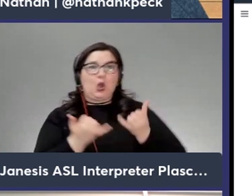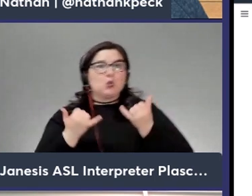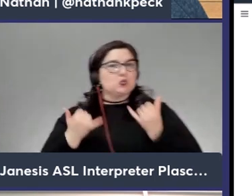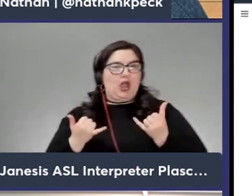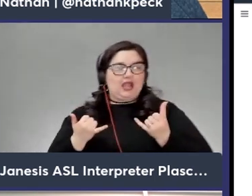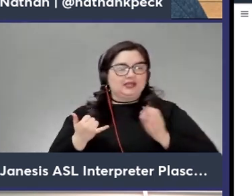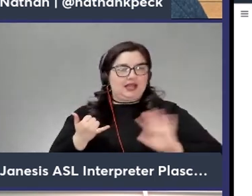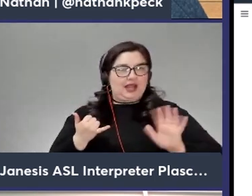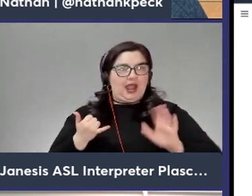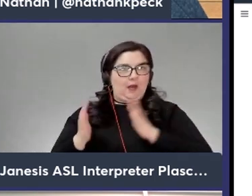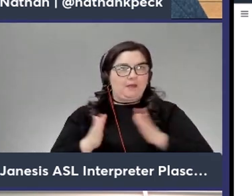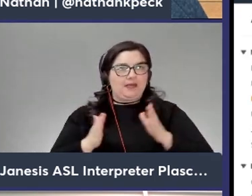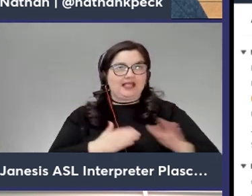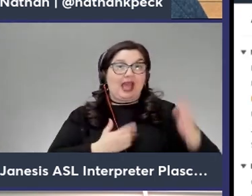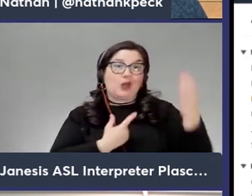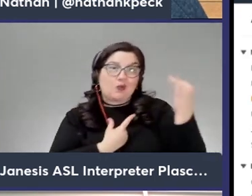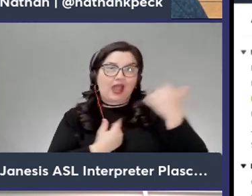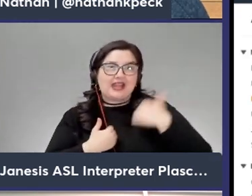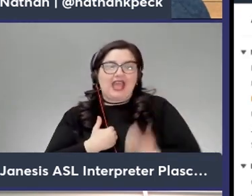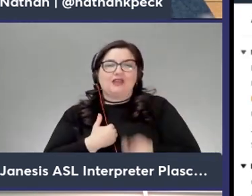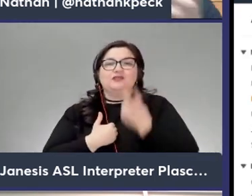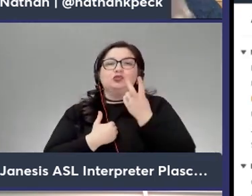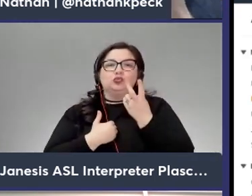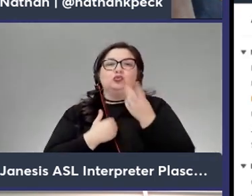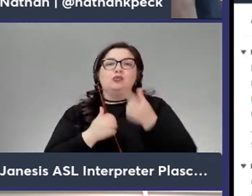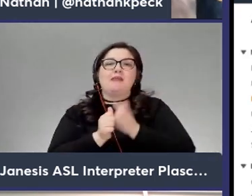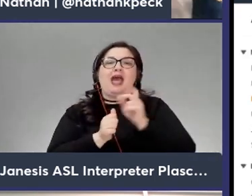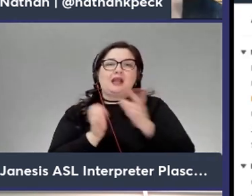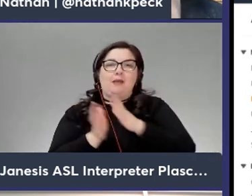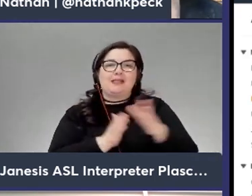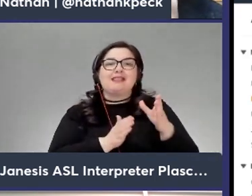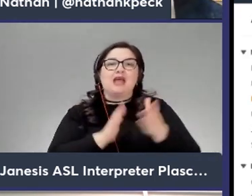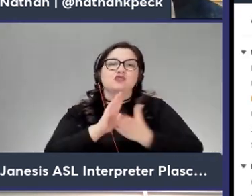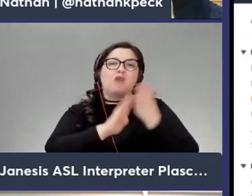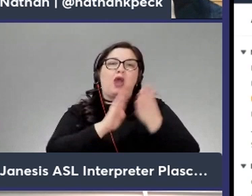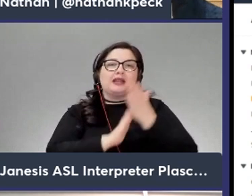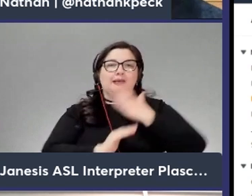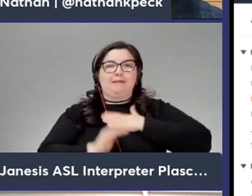because I have two backup plans running on my system, so once I create a backup plan,